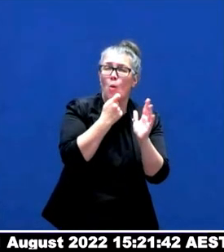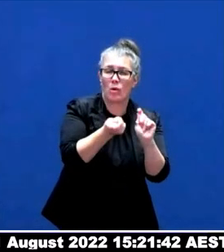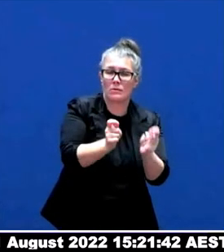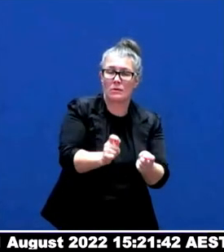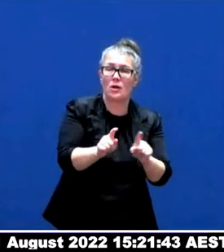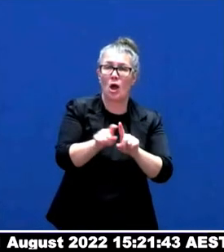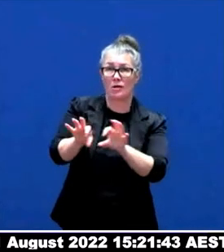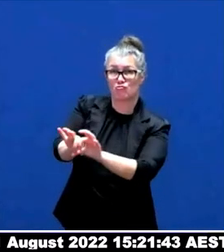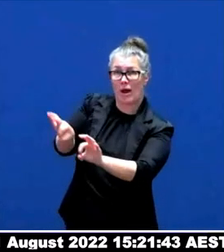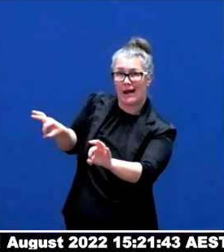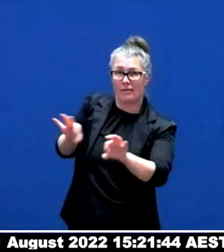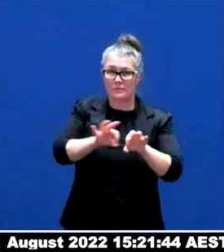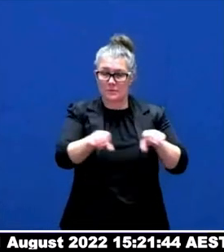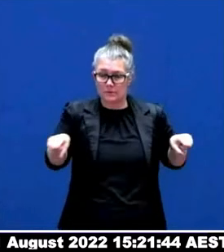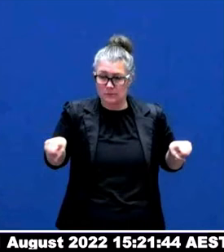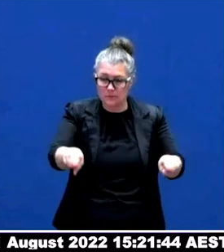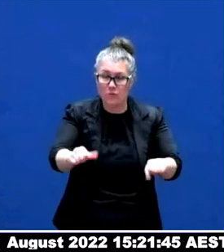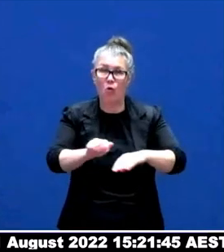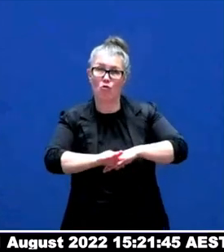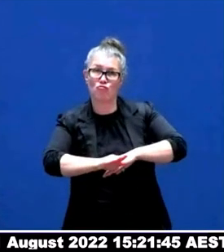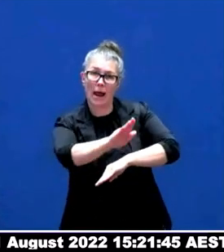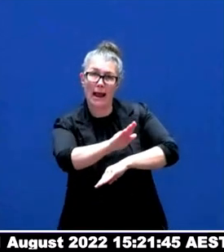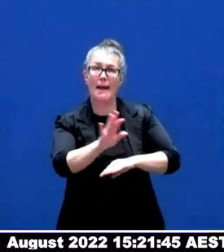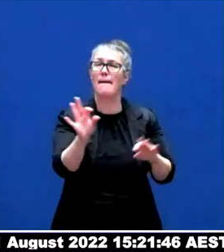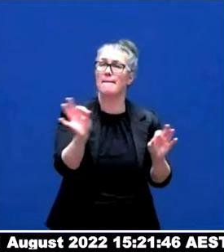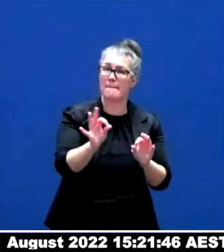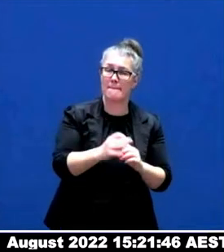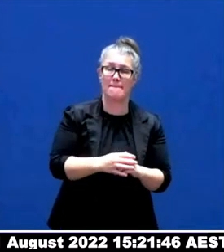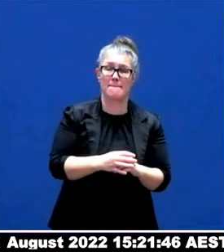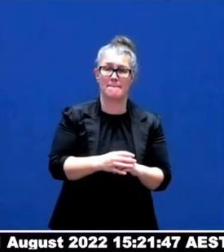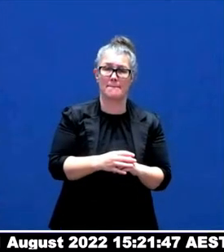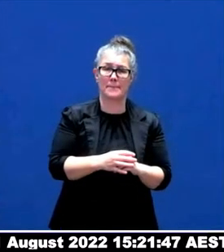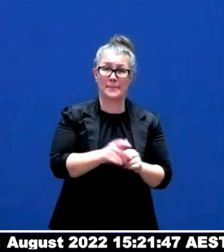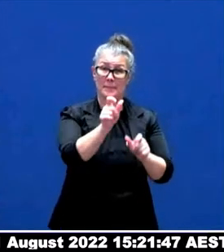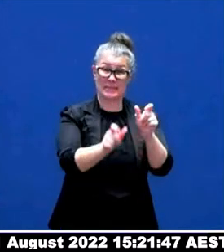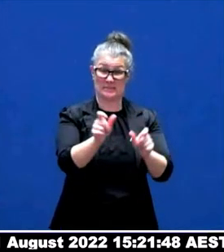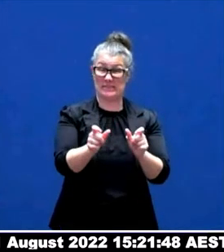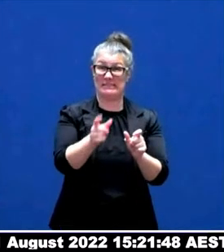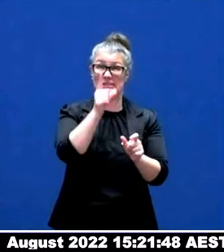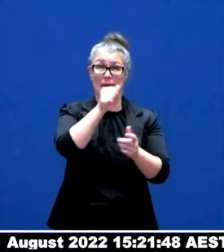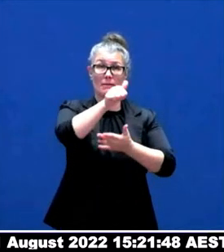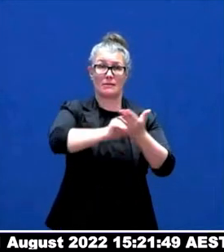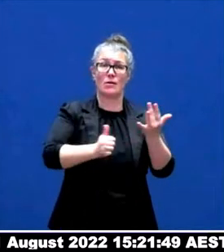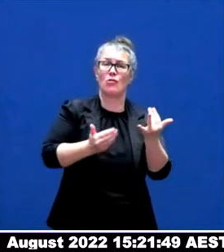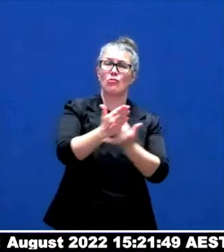rails or ramps, and participants can purchase that stuff through their core